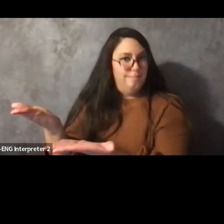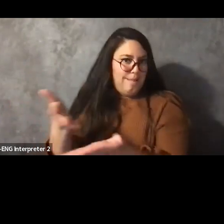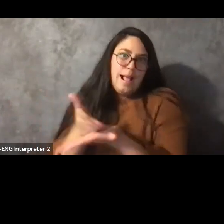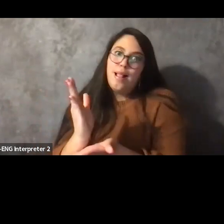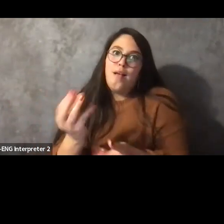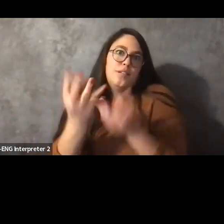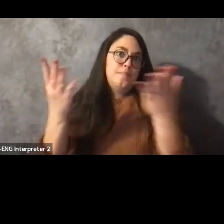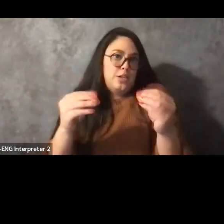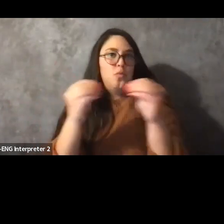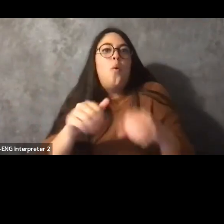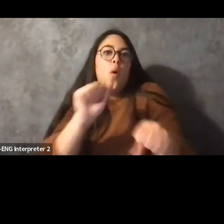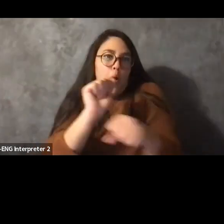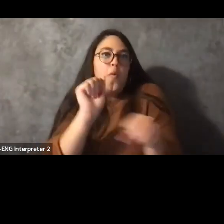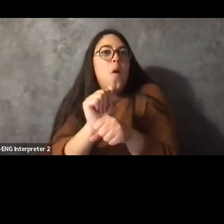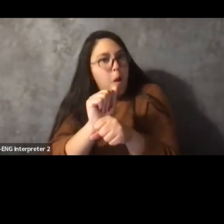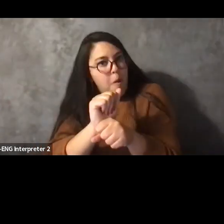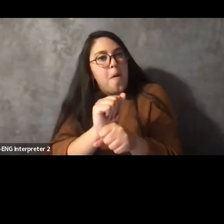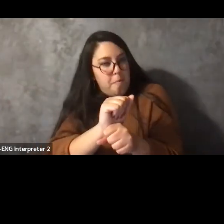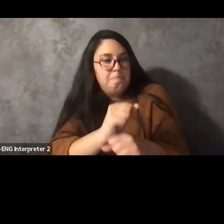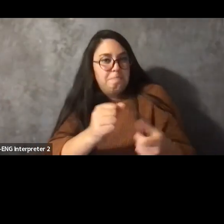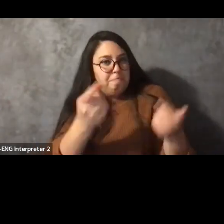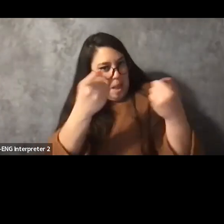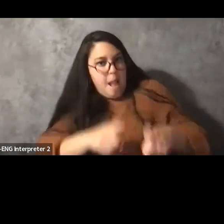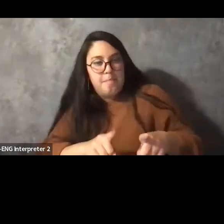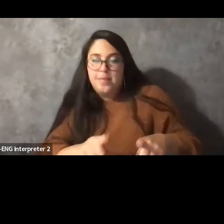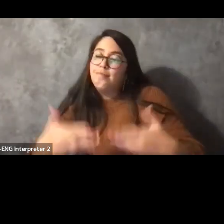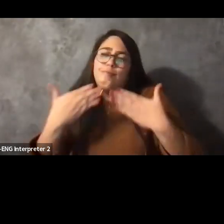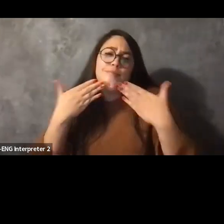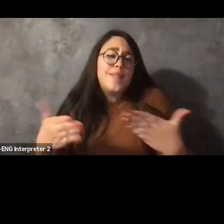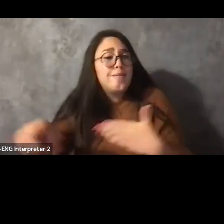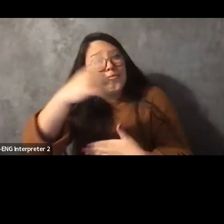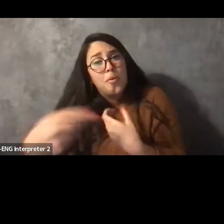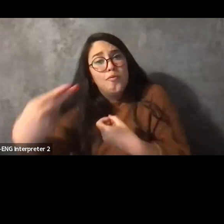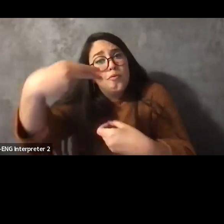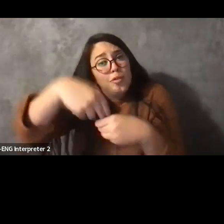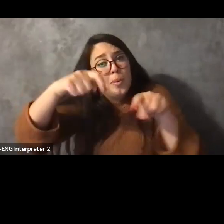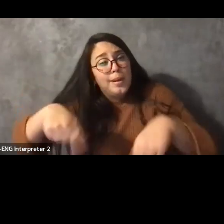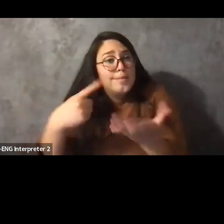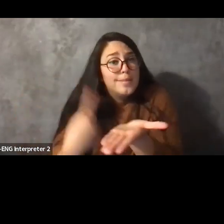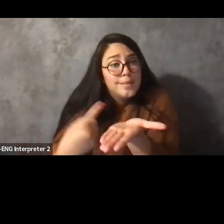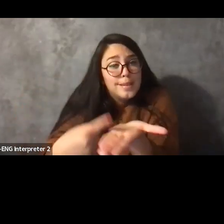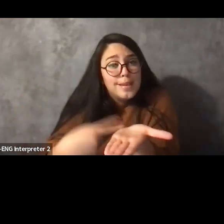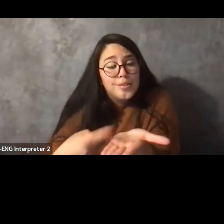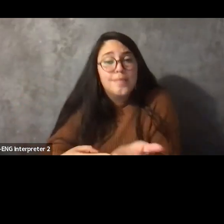So thank you so much, everybody, for joining us in this conversation, and again,